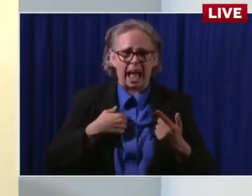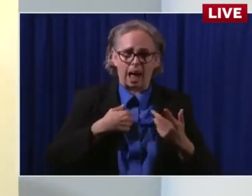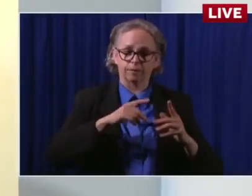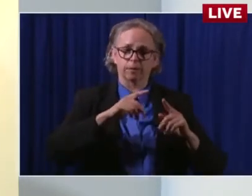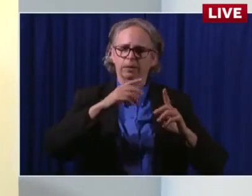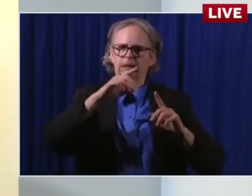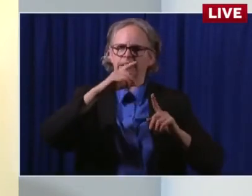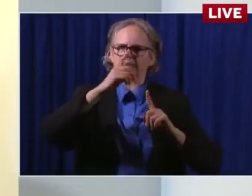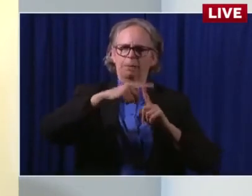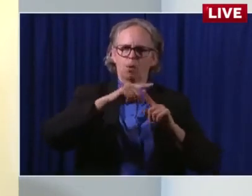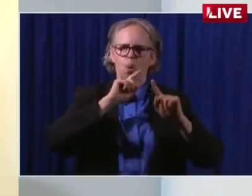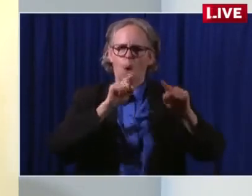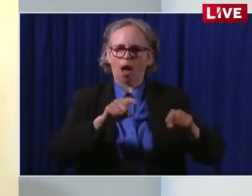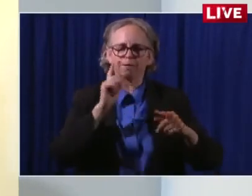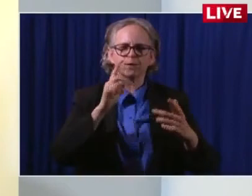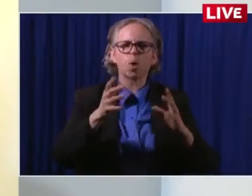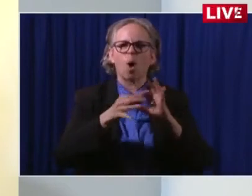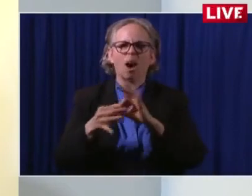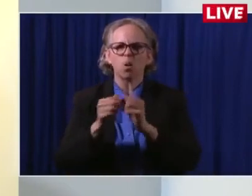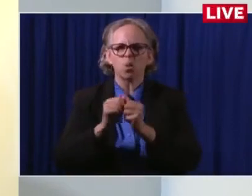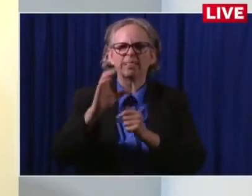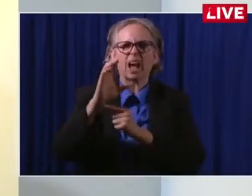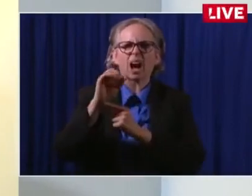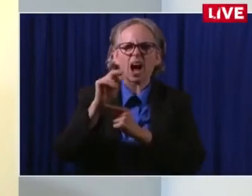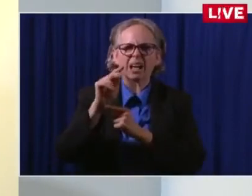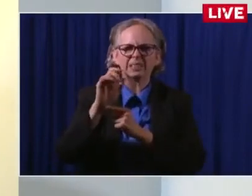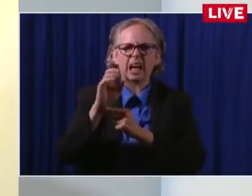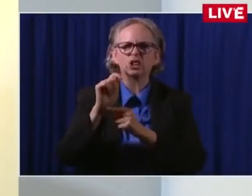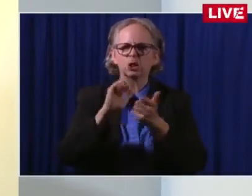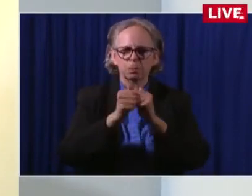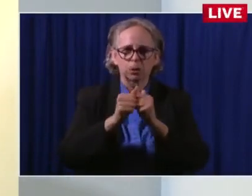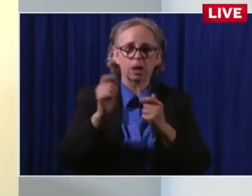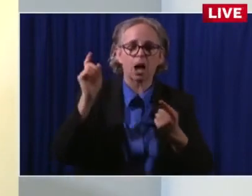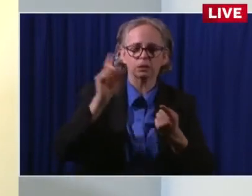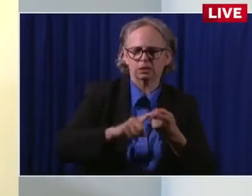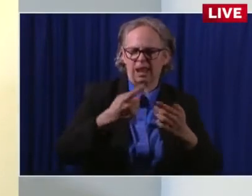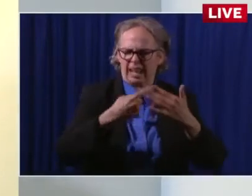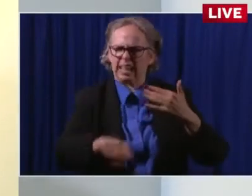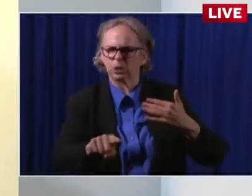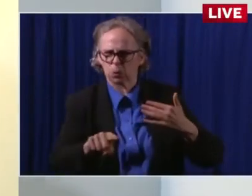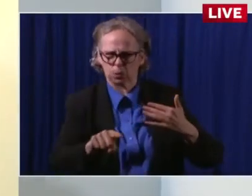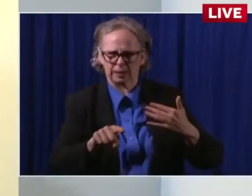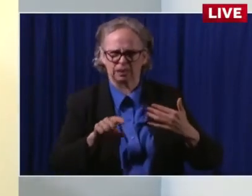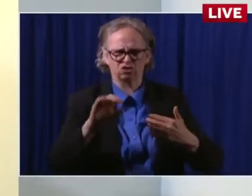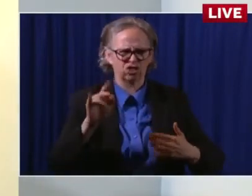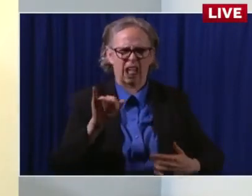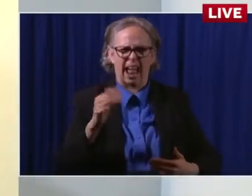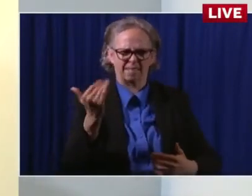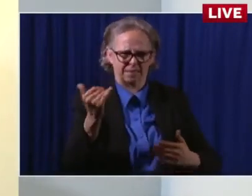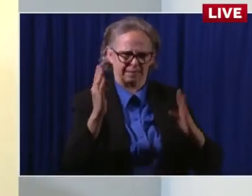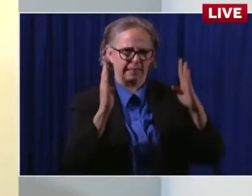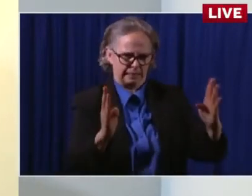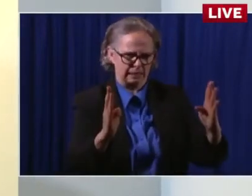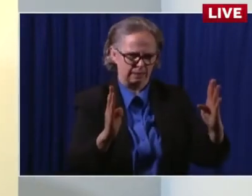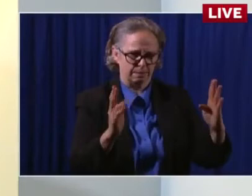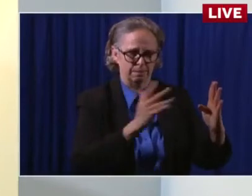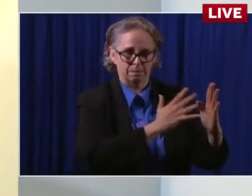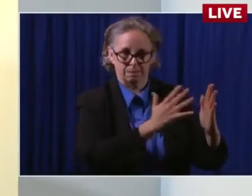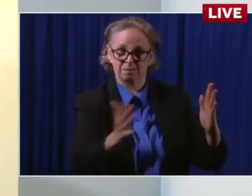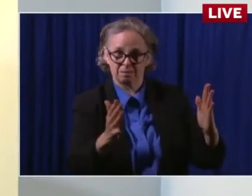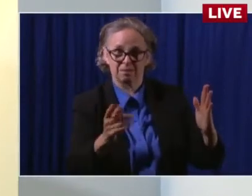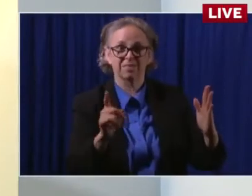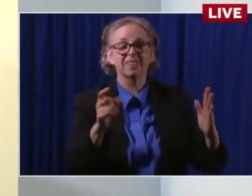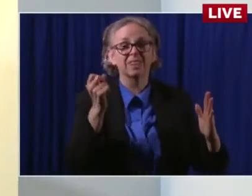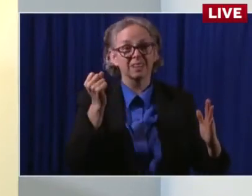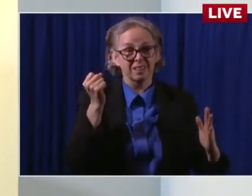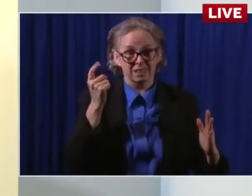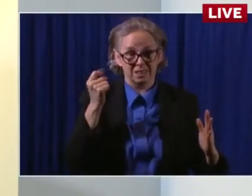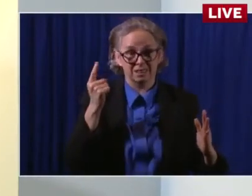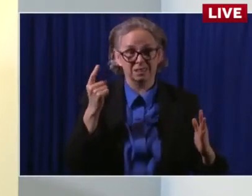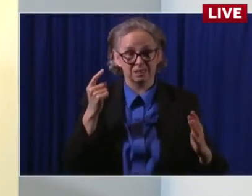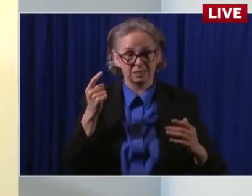WE HAVE A TEMPORARY ORDER UNDER SPECIFIED CIRCUMSTANCES TO ALLOW CONTACT TO GO FORWARD UNTIL JULY 15 NEXT WEEK.